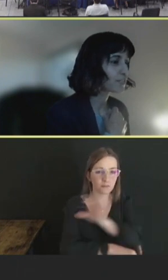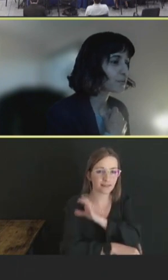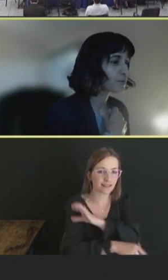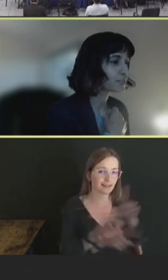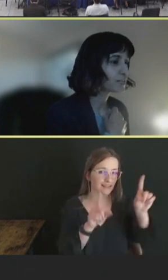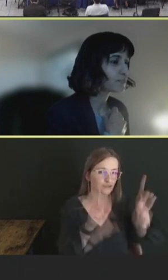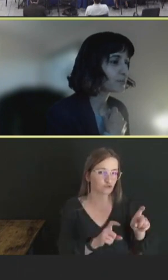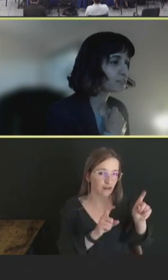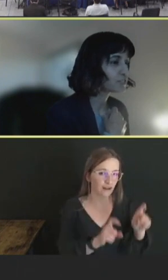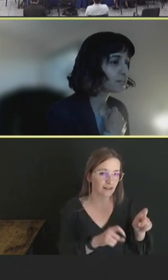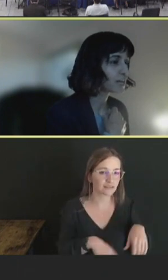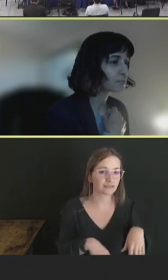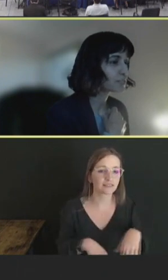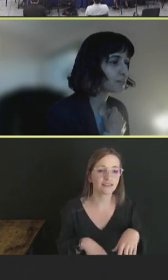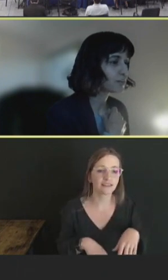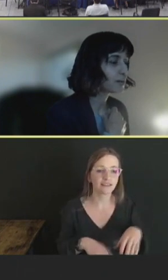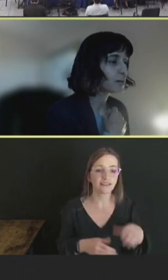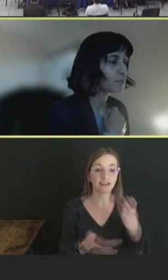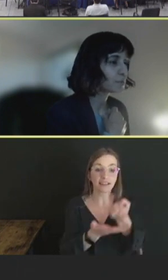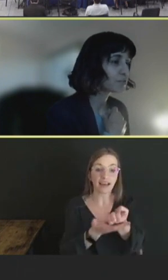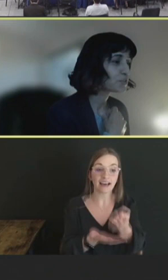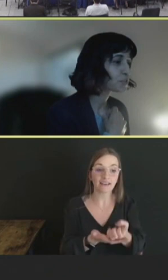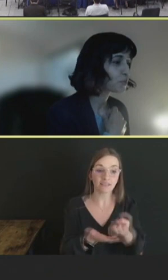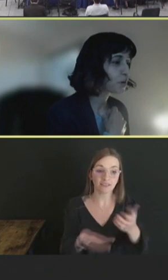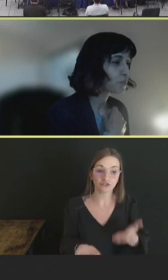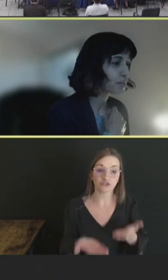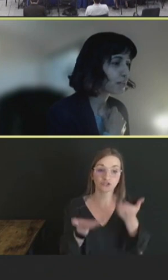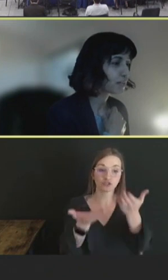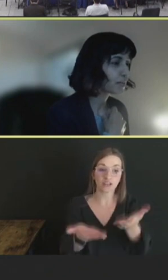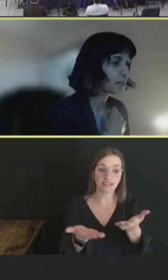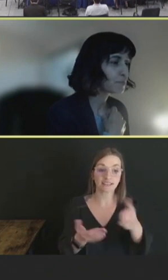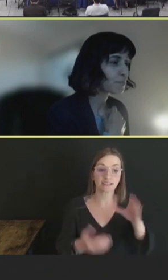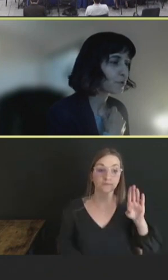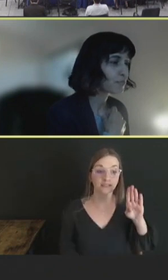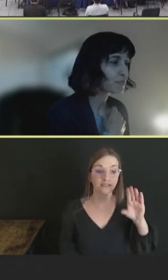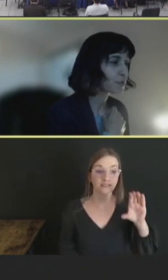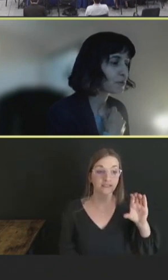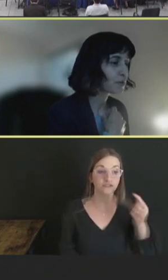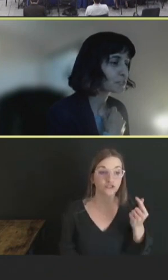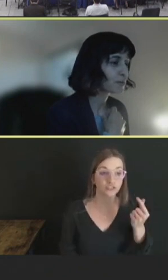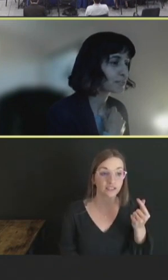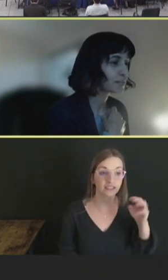that the receipt of BCG and MCV may reduce overall mortality by more than what would be expected;